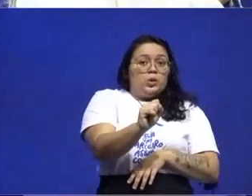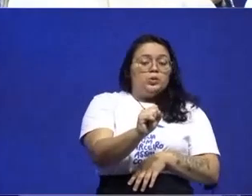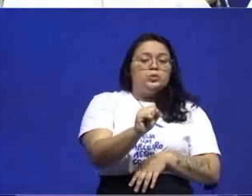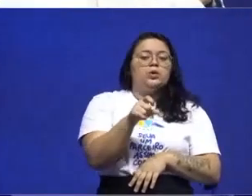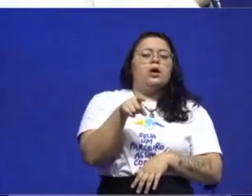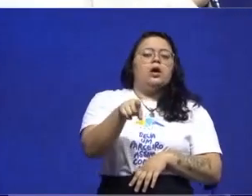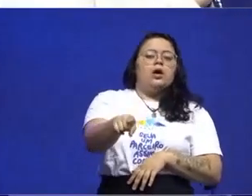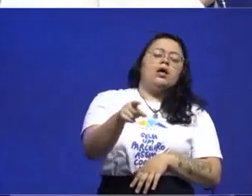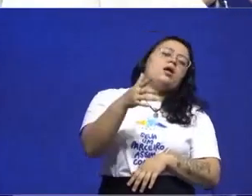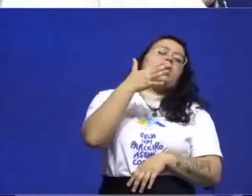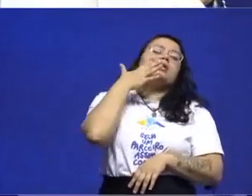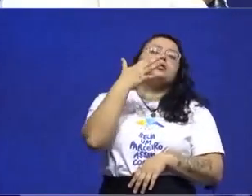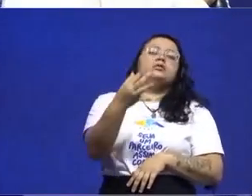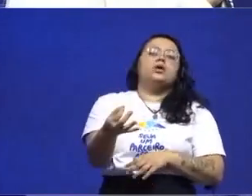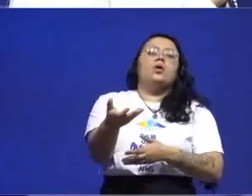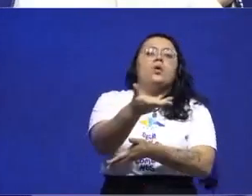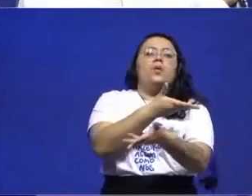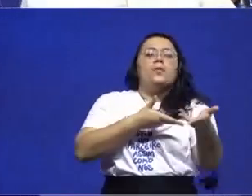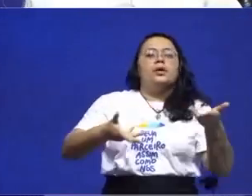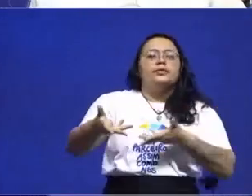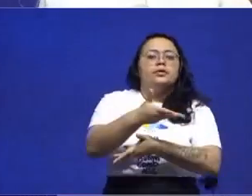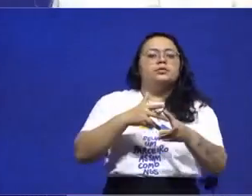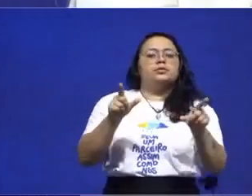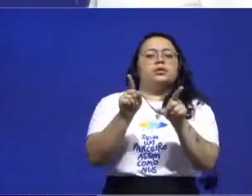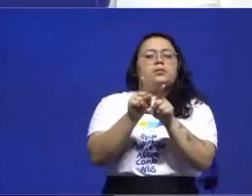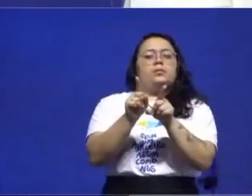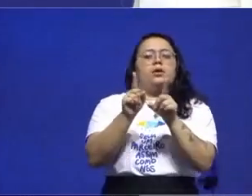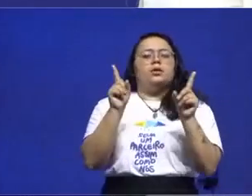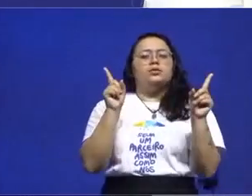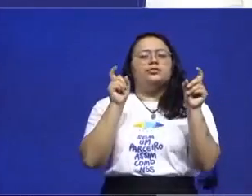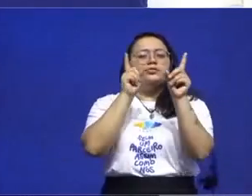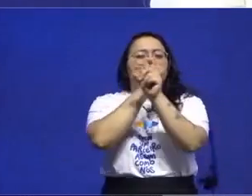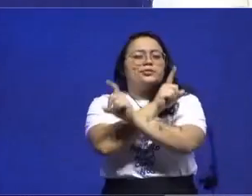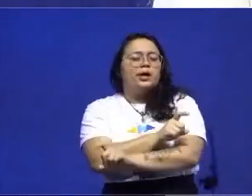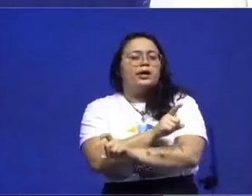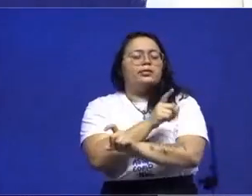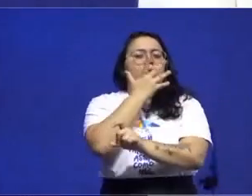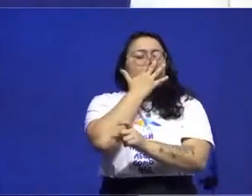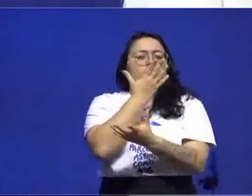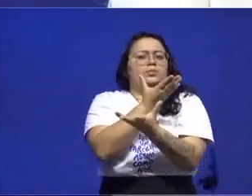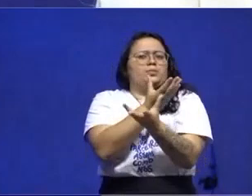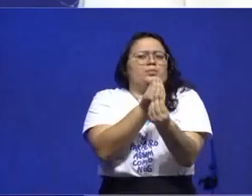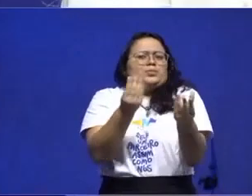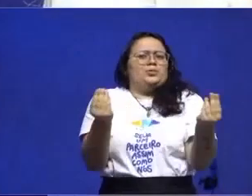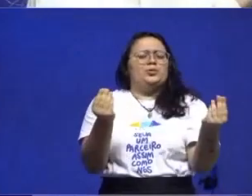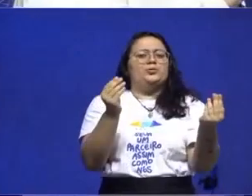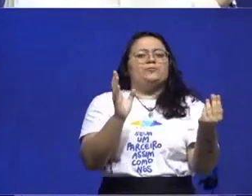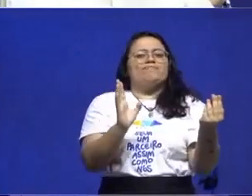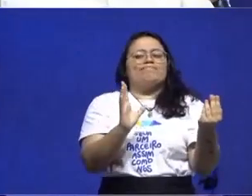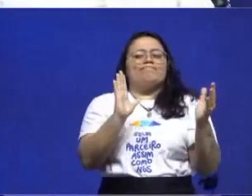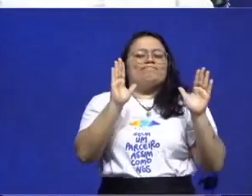this difficulty in interaction is impaired are very suggestive: a child who does not have